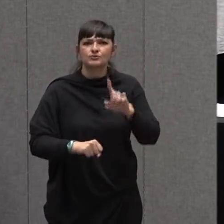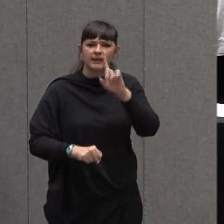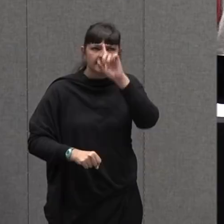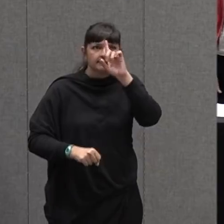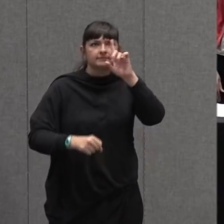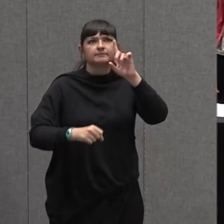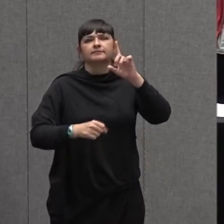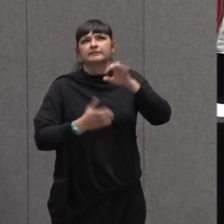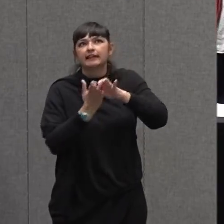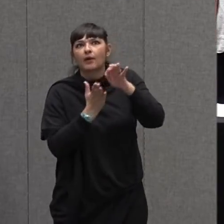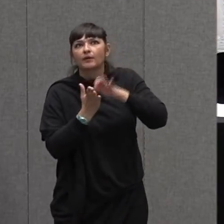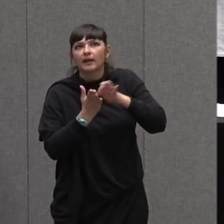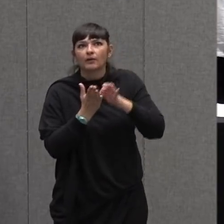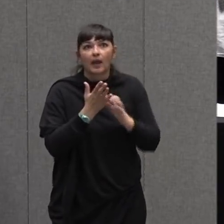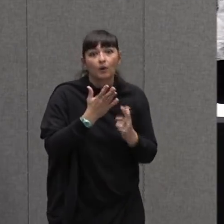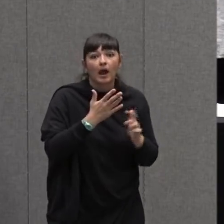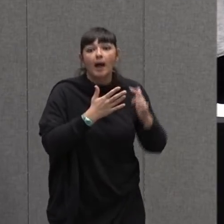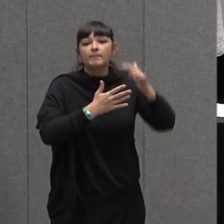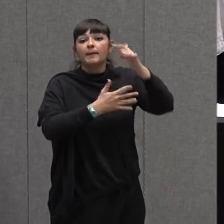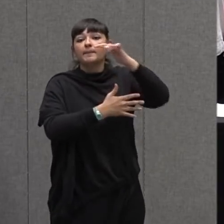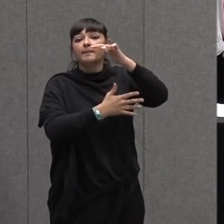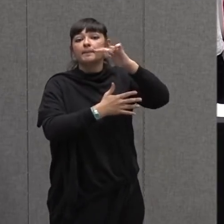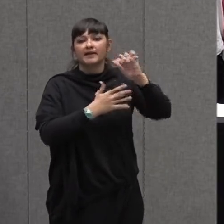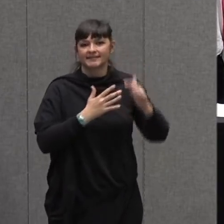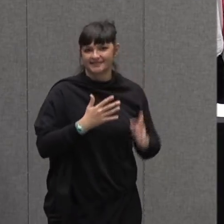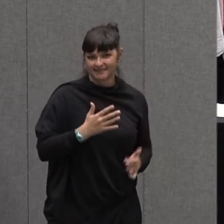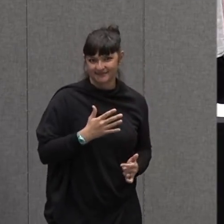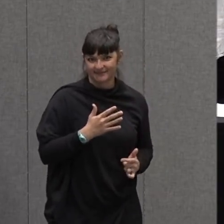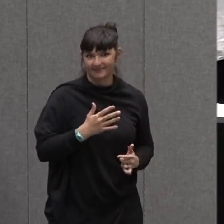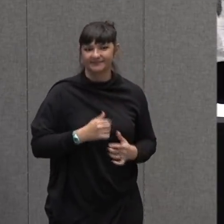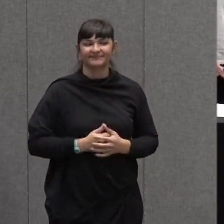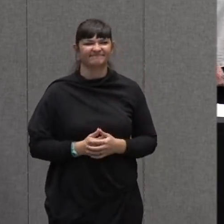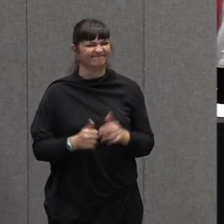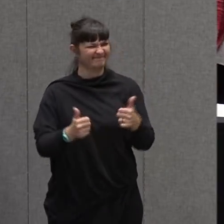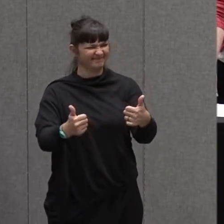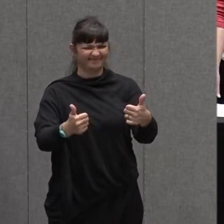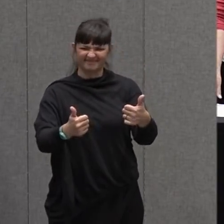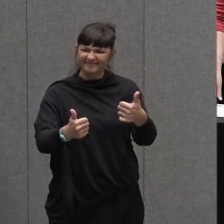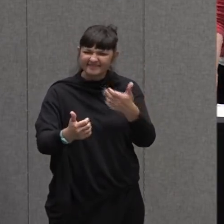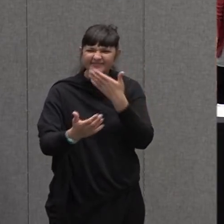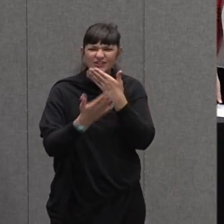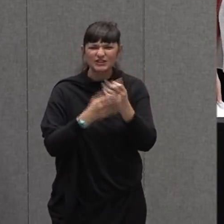with your counting sequences. You guys did a good job, excellent.